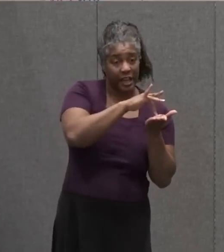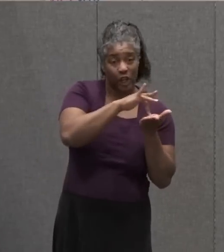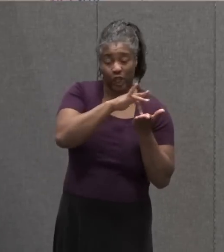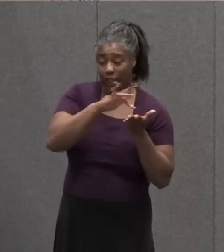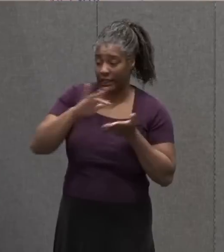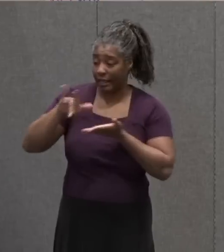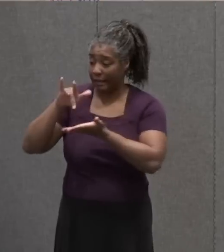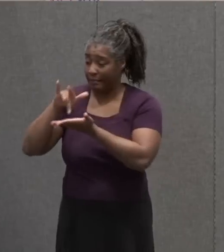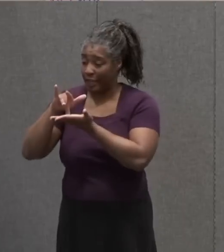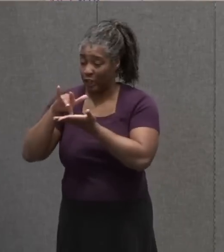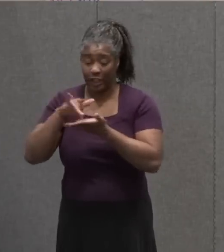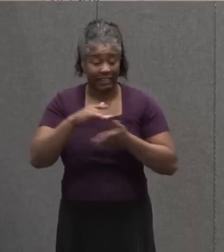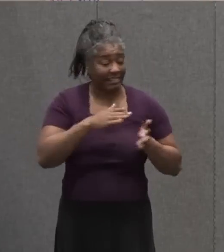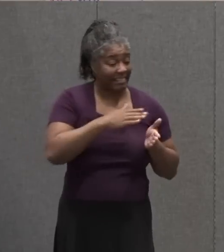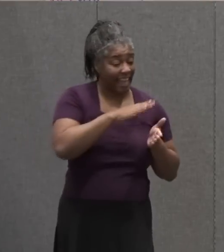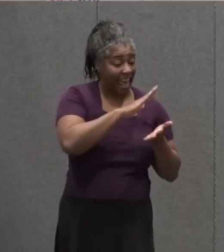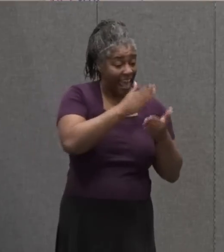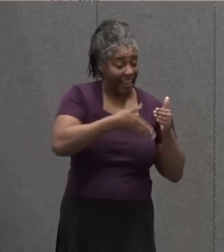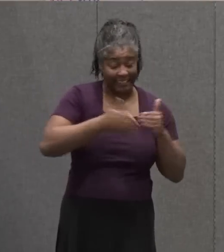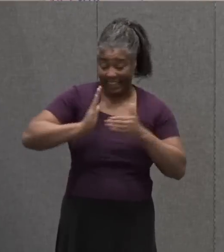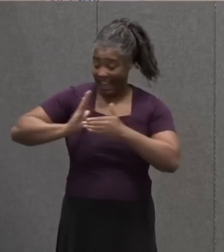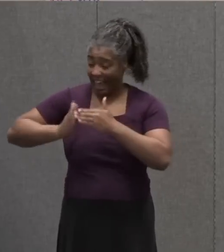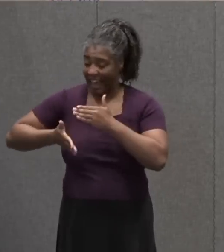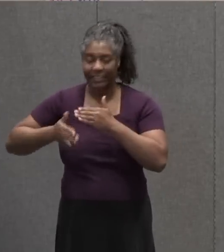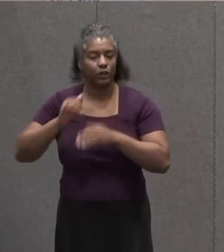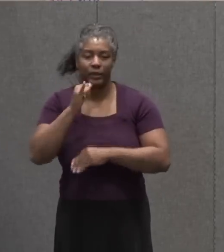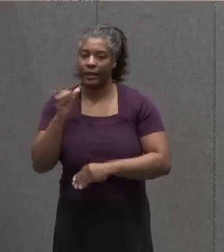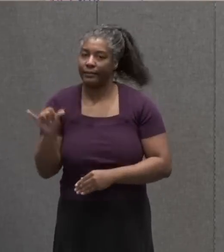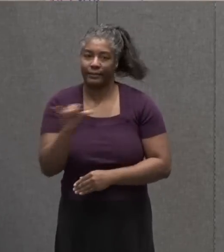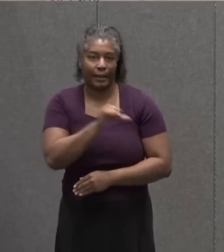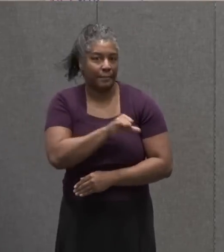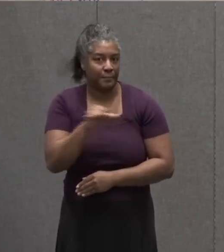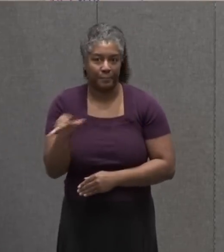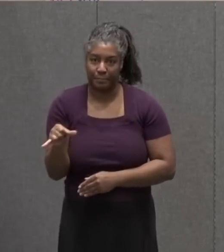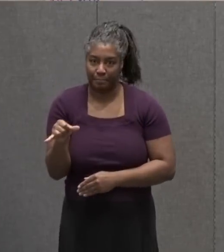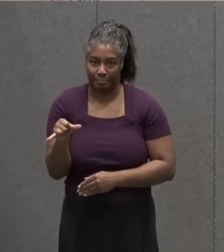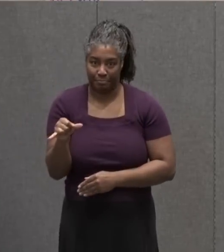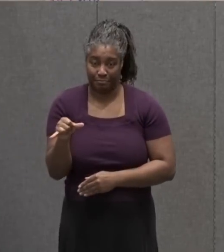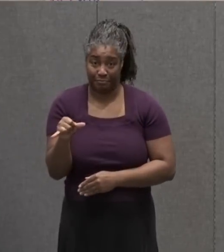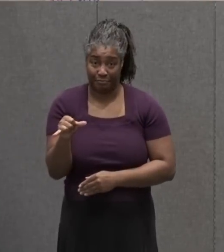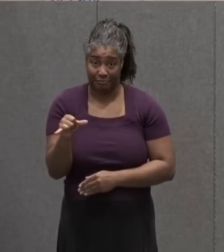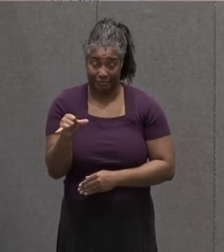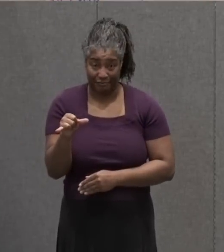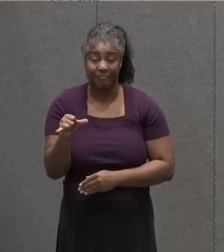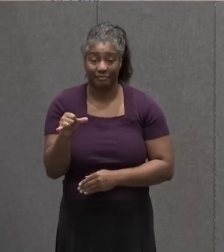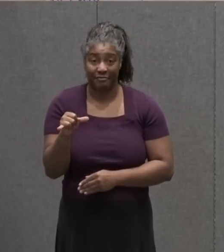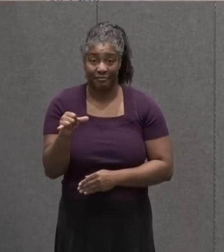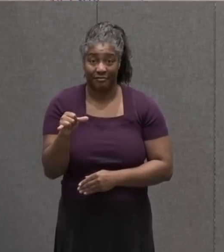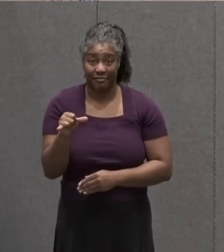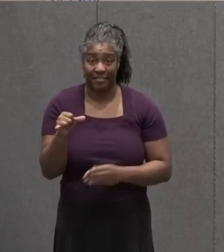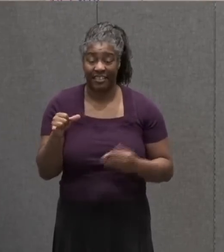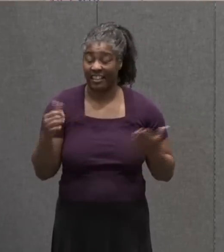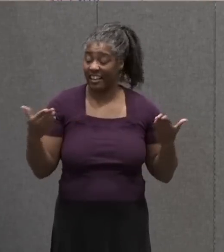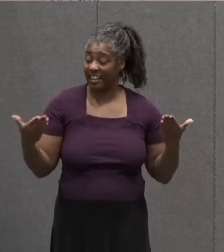Remember, because those words do not rhyme, you will take the cards, turn them facedown